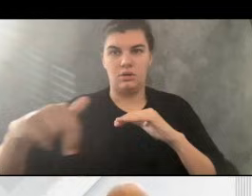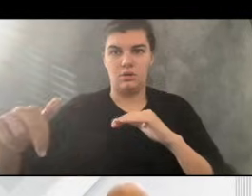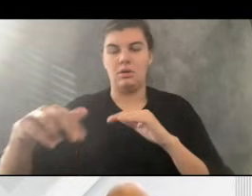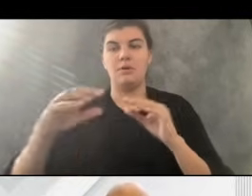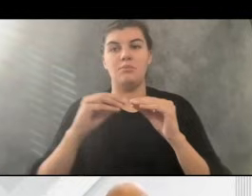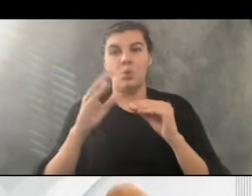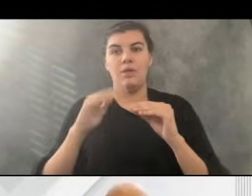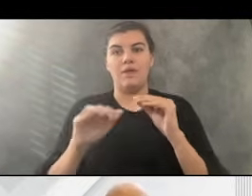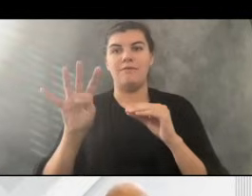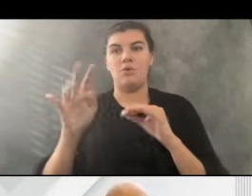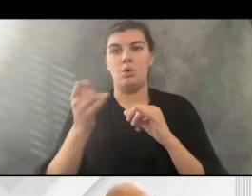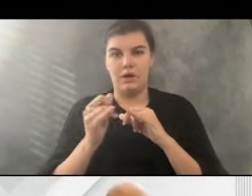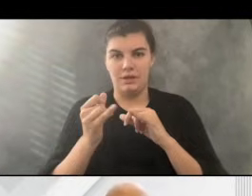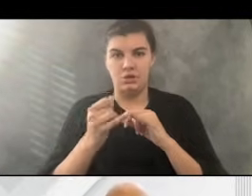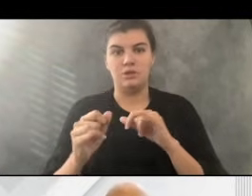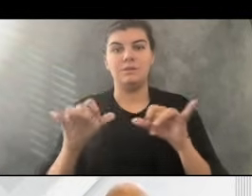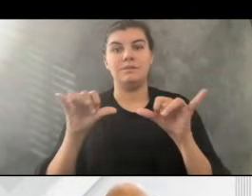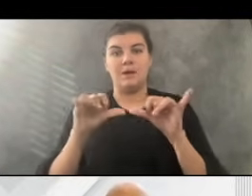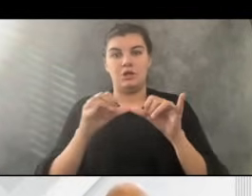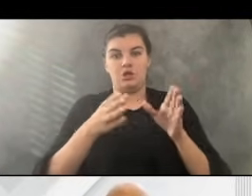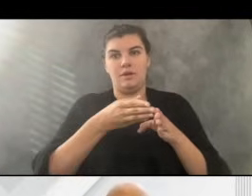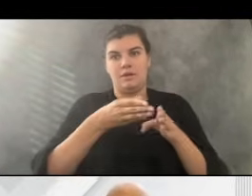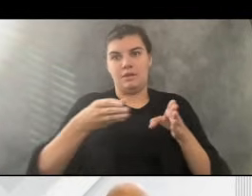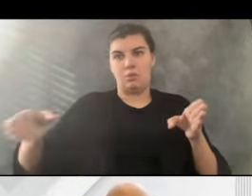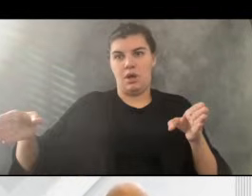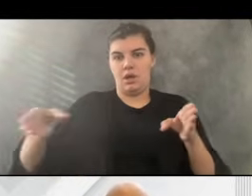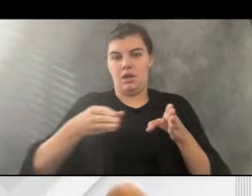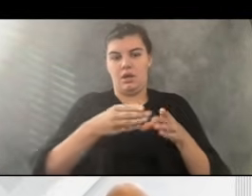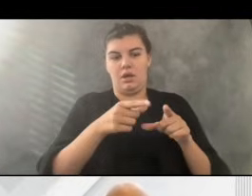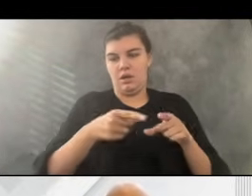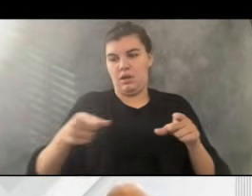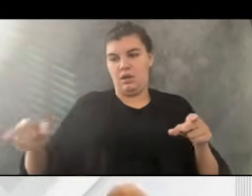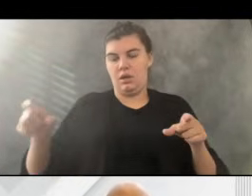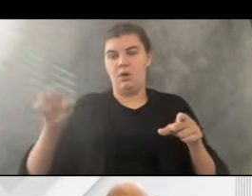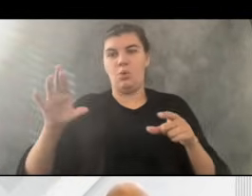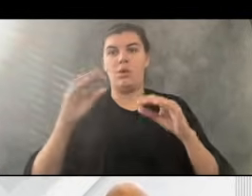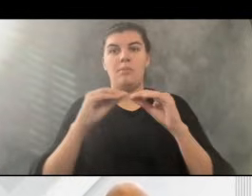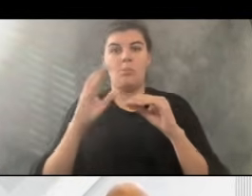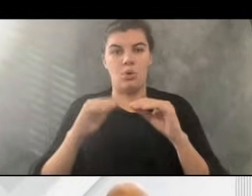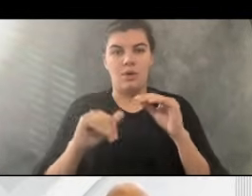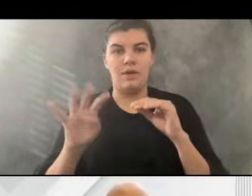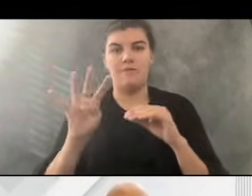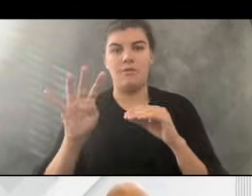measured horizontally from the poster pylon, or more than 4 inches measured horizontally